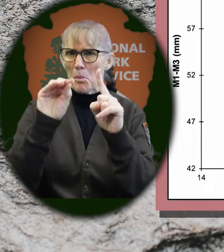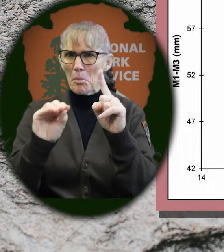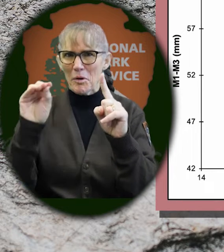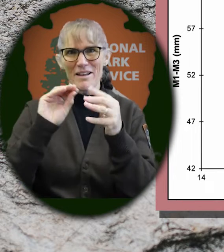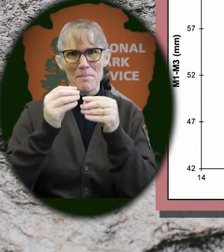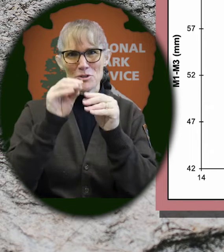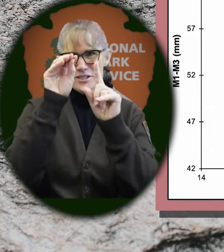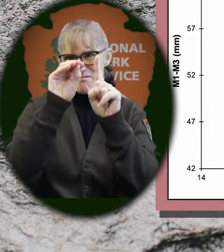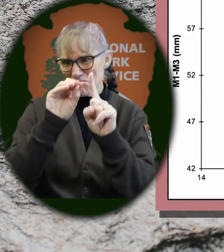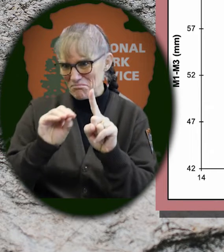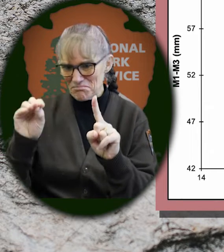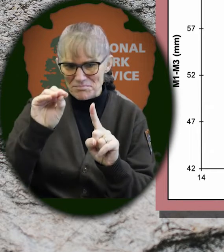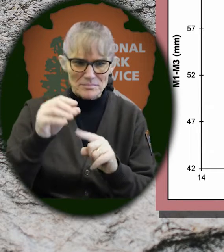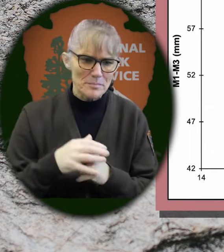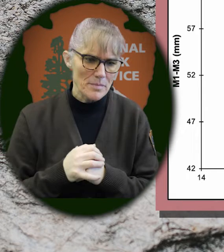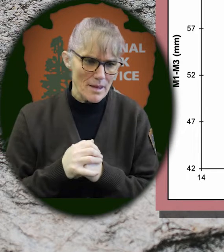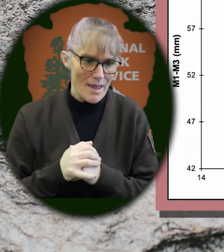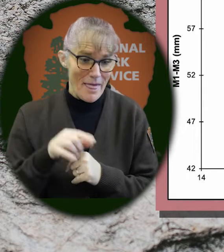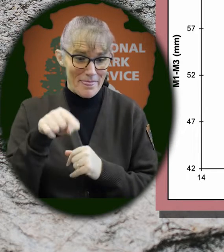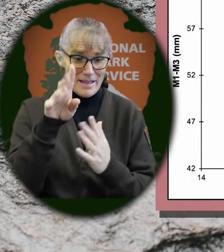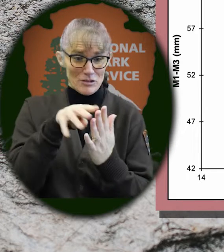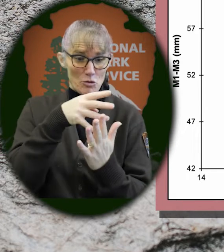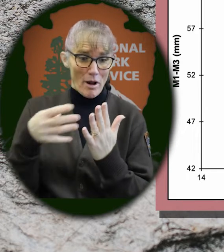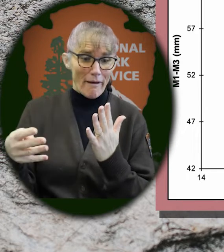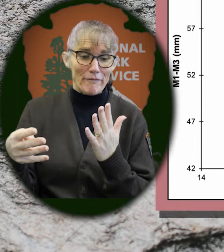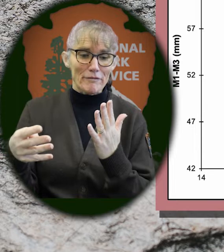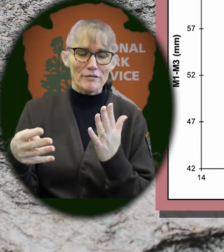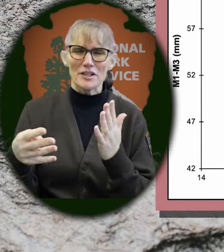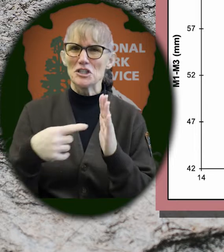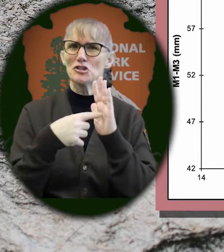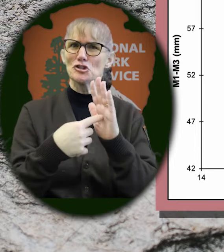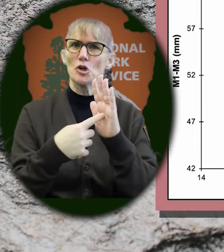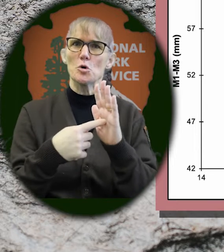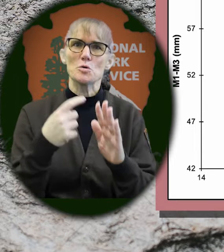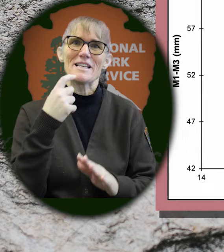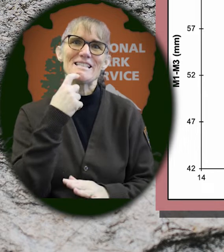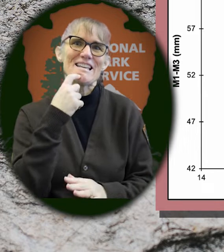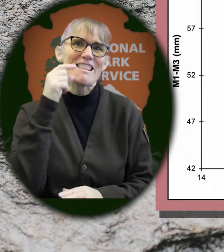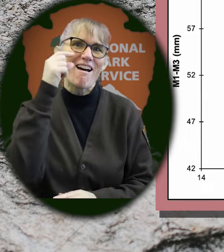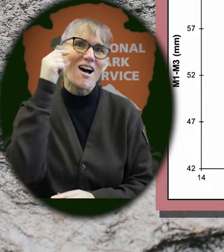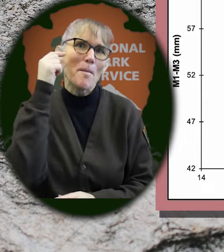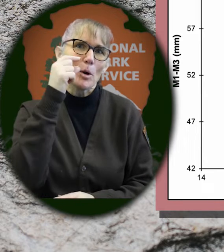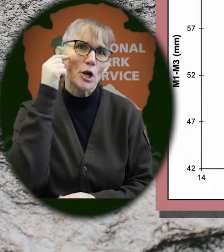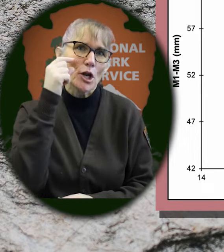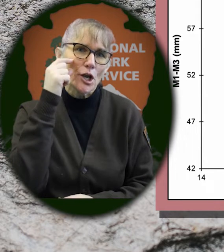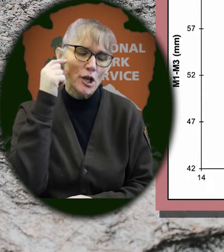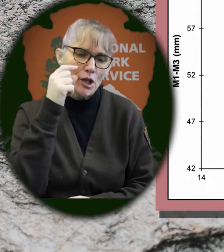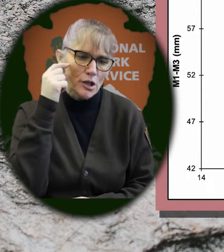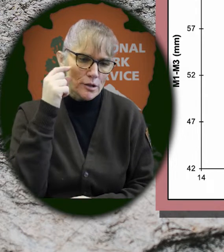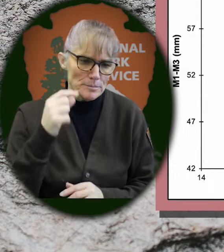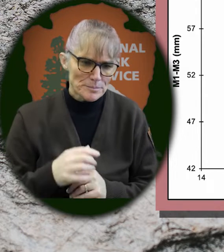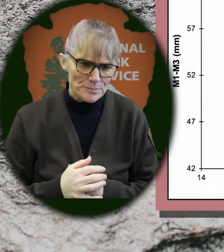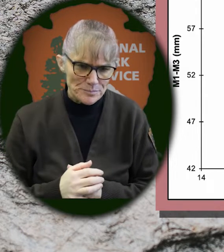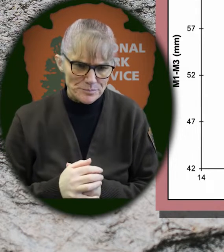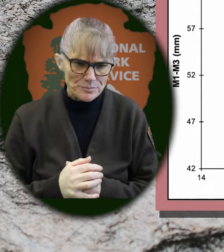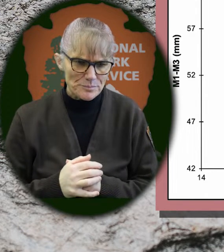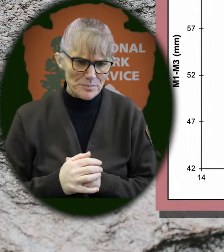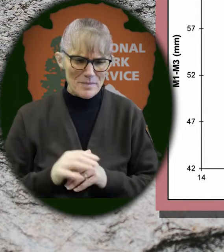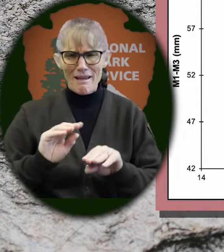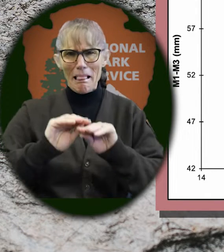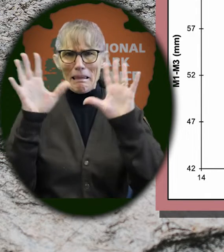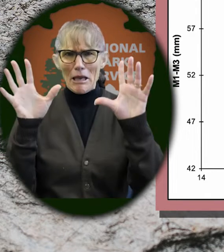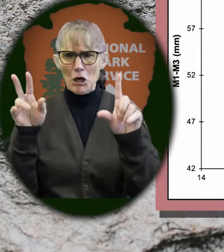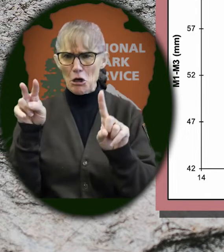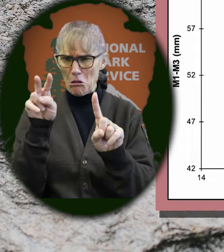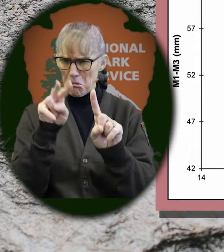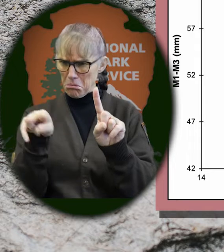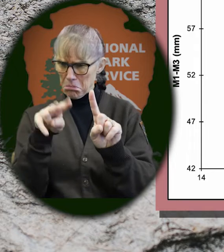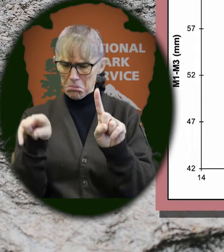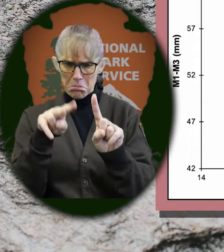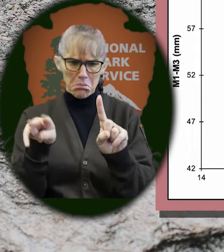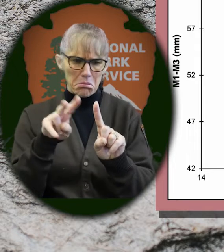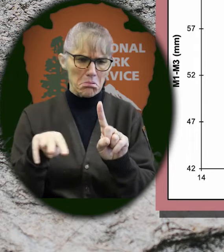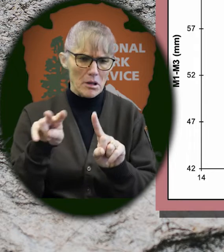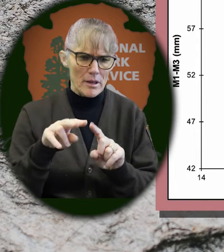Um. So, on this plot, this is showing the, this plot of the upper tooth row lengths, and what we can see from this just visually looking at it is